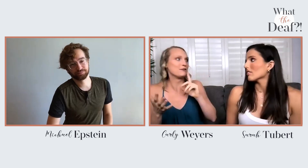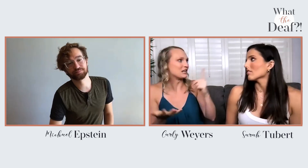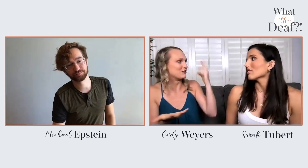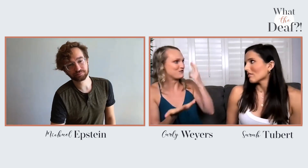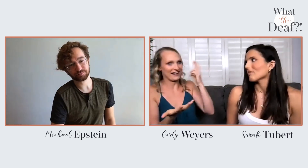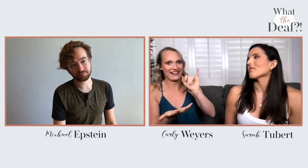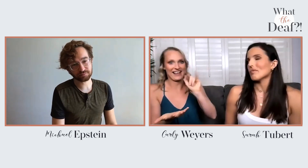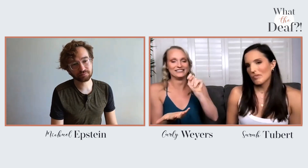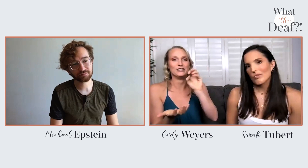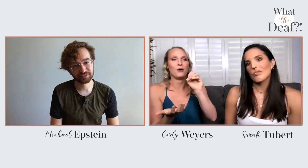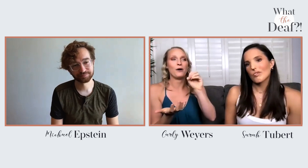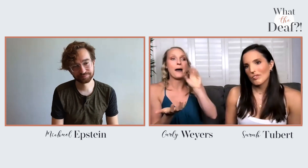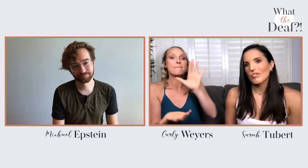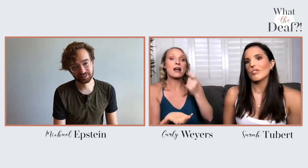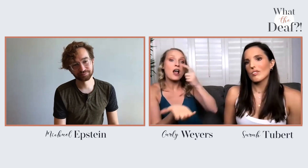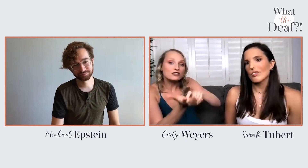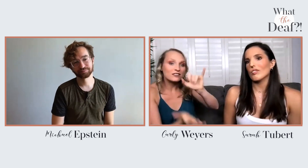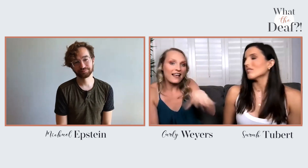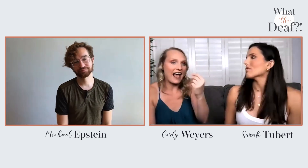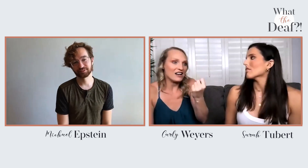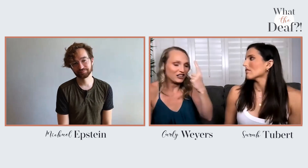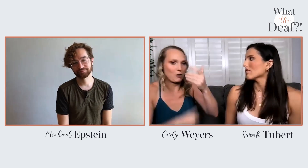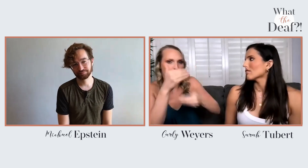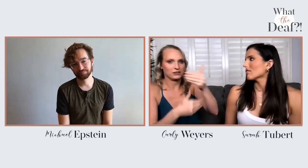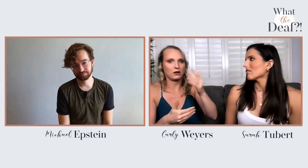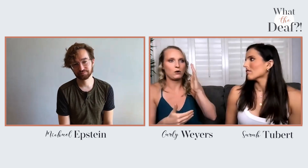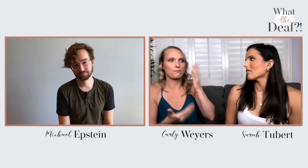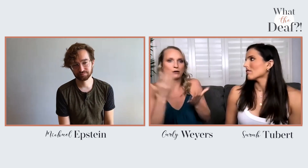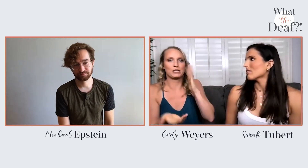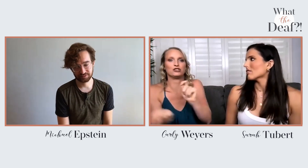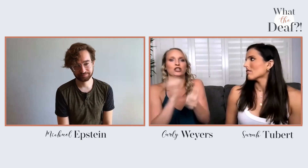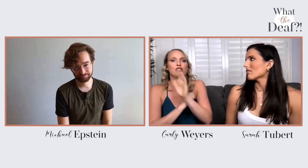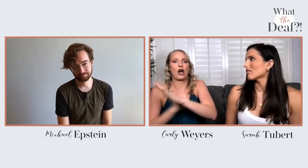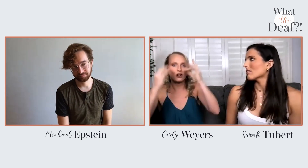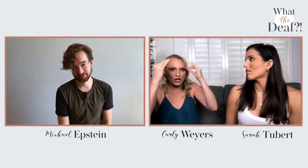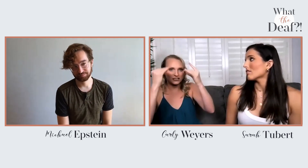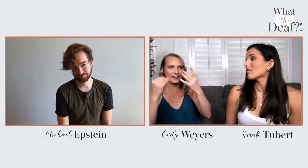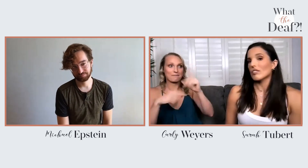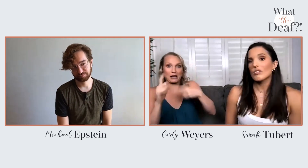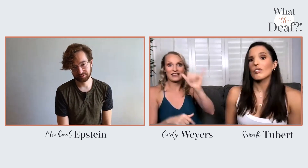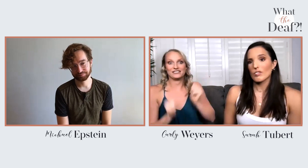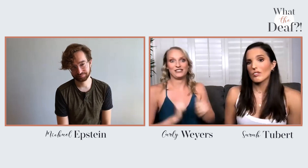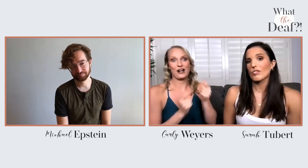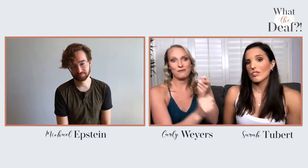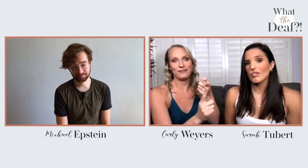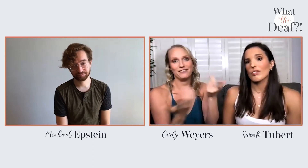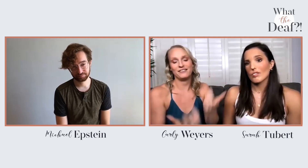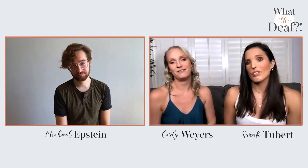without really realizing it. And so by them acknowledging that and understanding the process, that would probably change their opinions about the show.